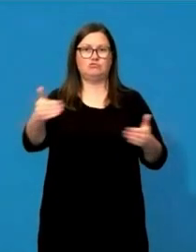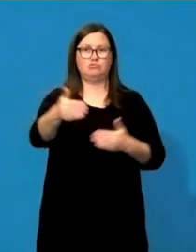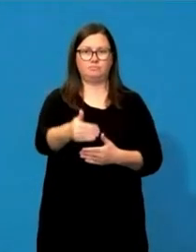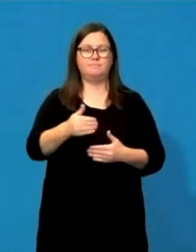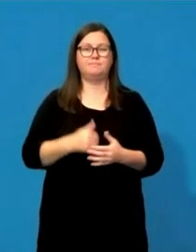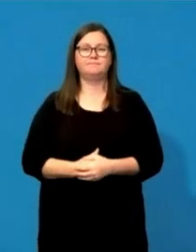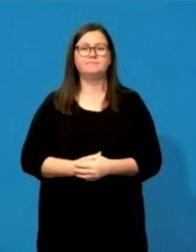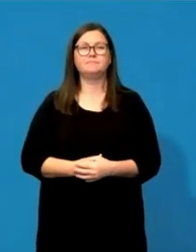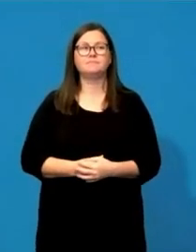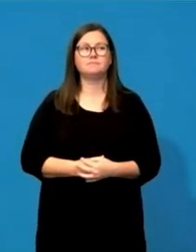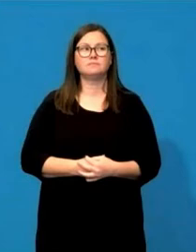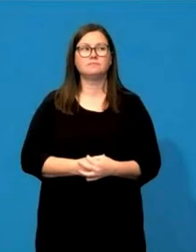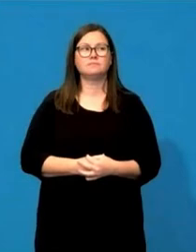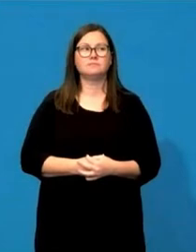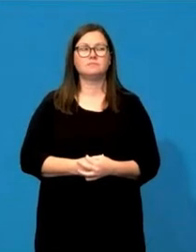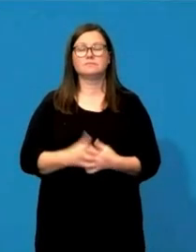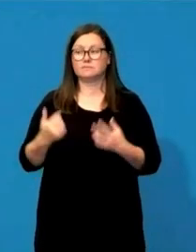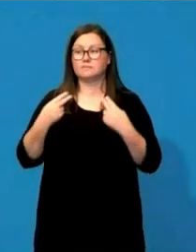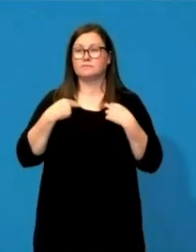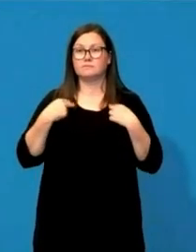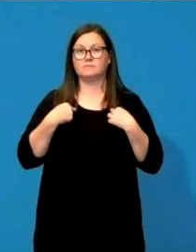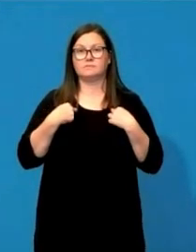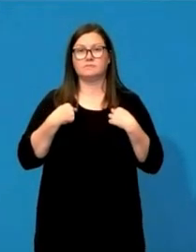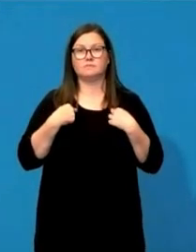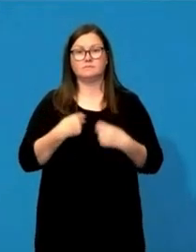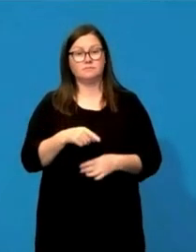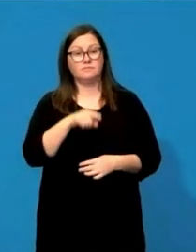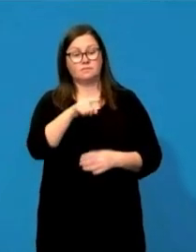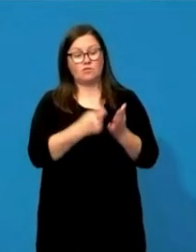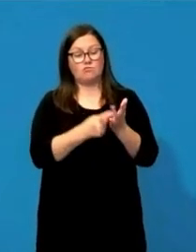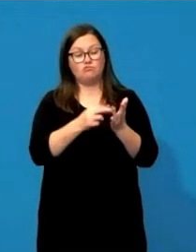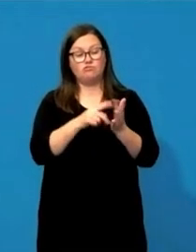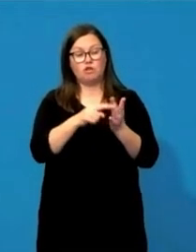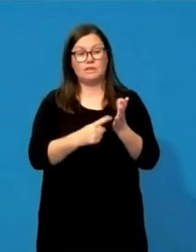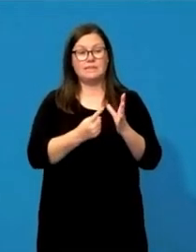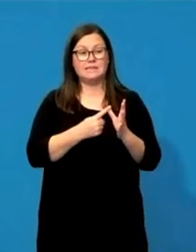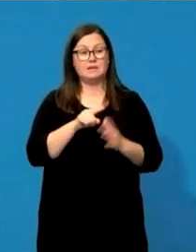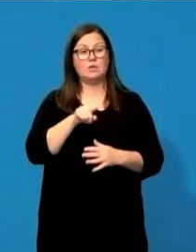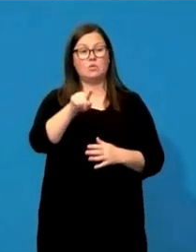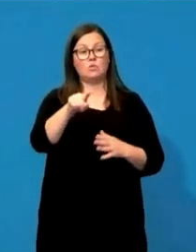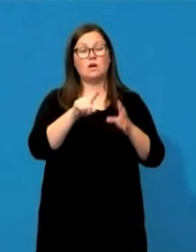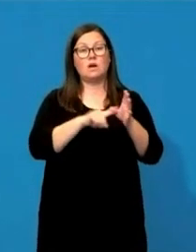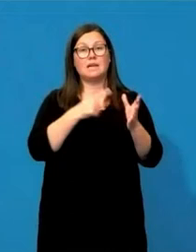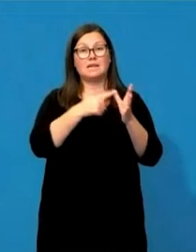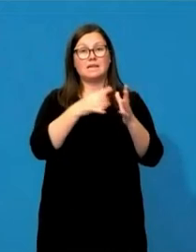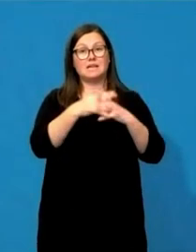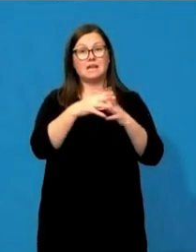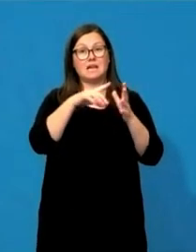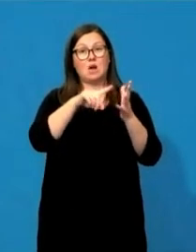Ronita, you are a Yawuru woman? Yes. And you live in Fitzroy Crossing?